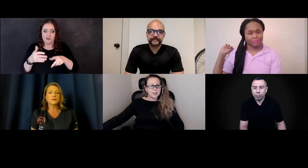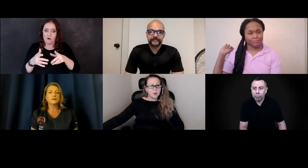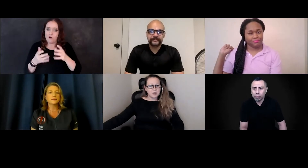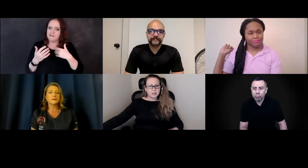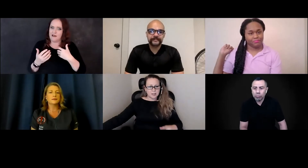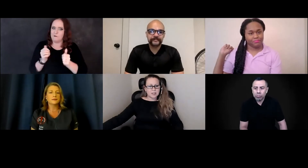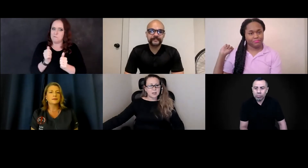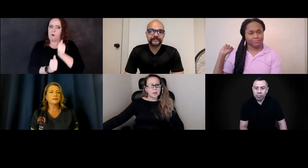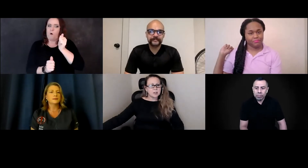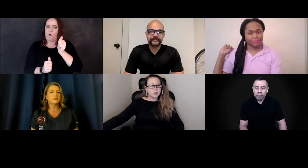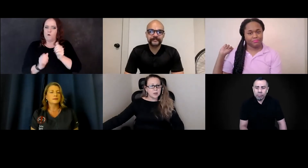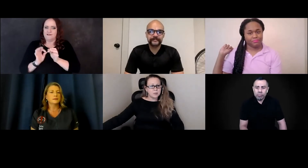You can see them on the screen.